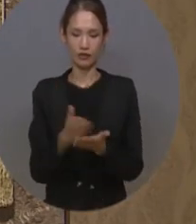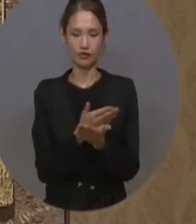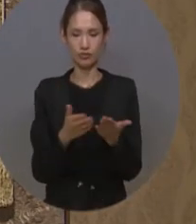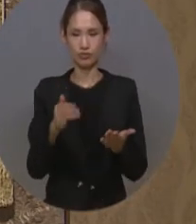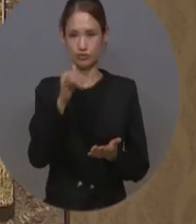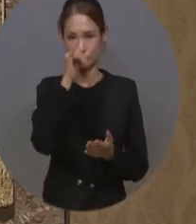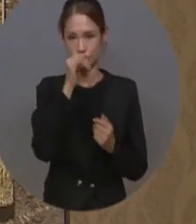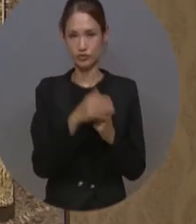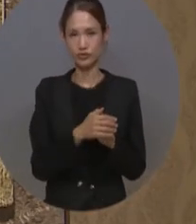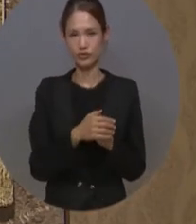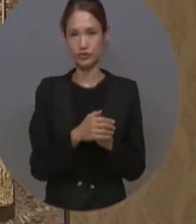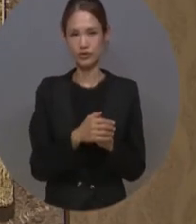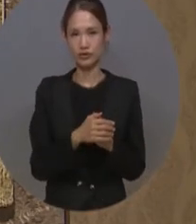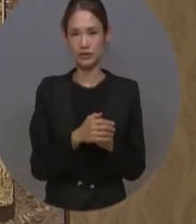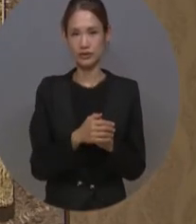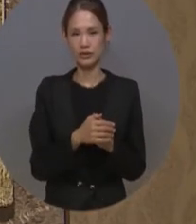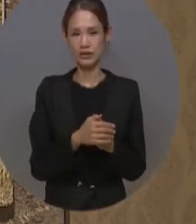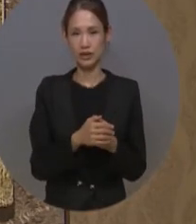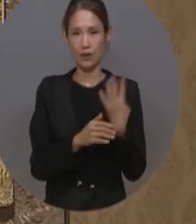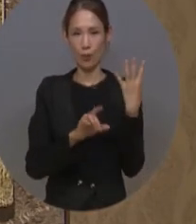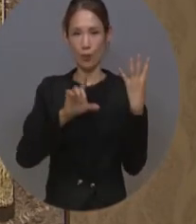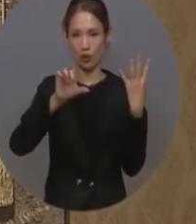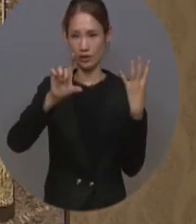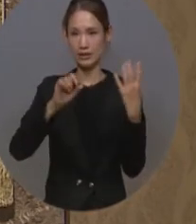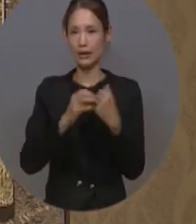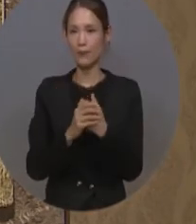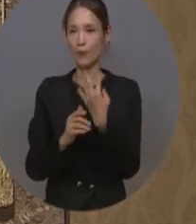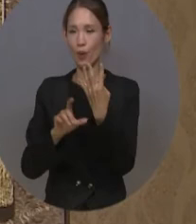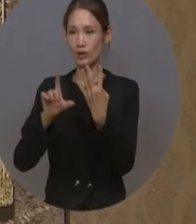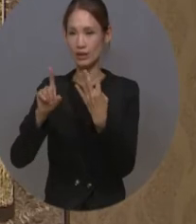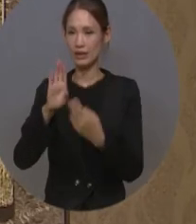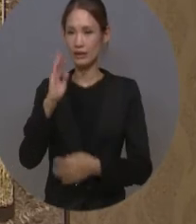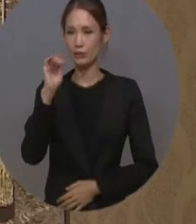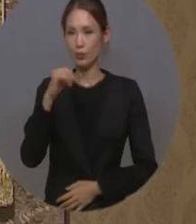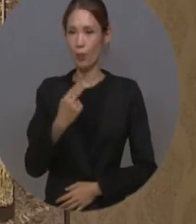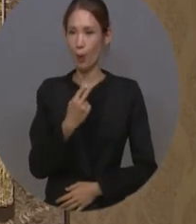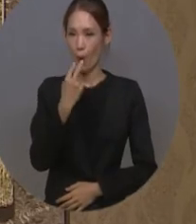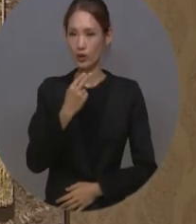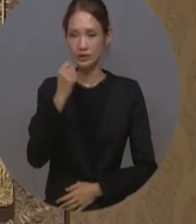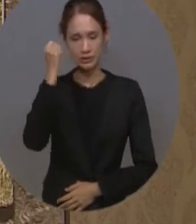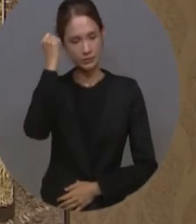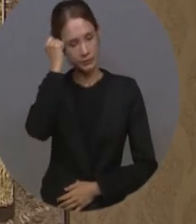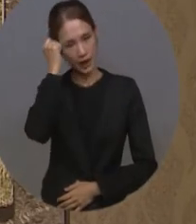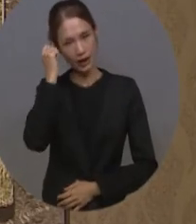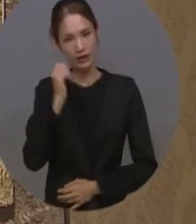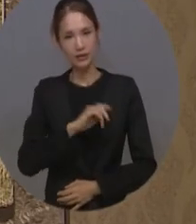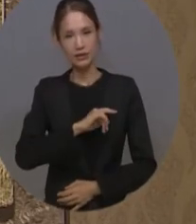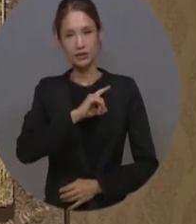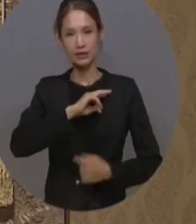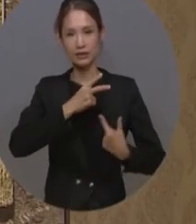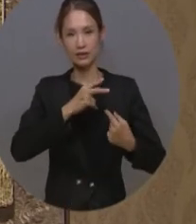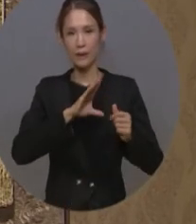It's a pillow called a 4D life pillow... I can't say the brand name on the show, right?